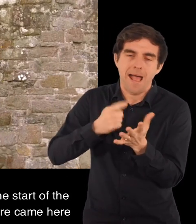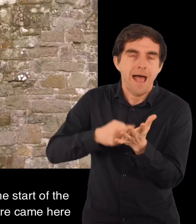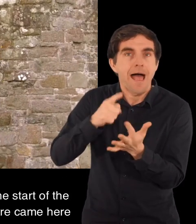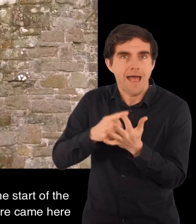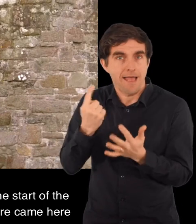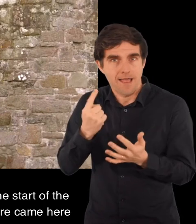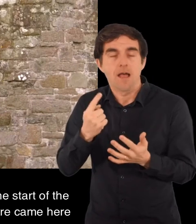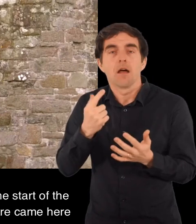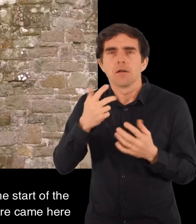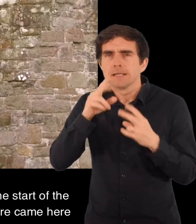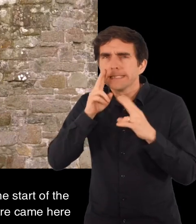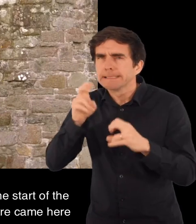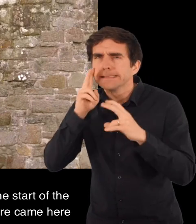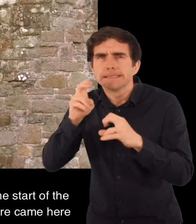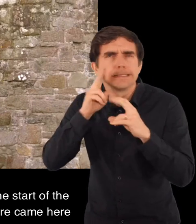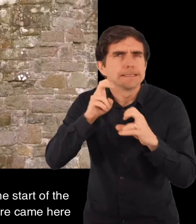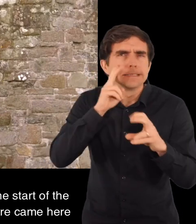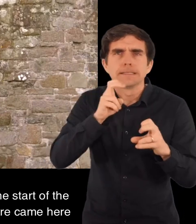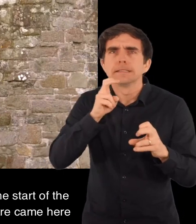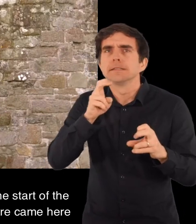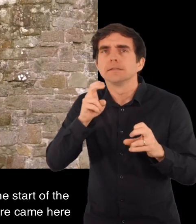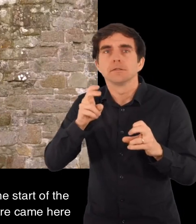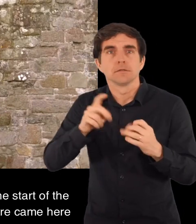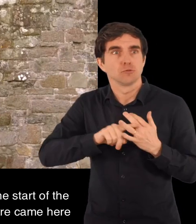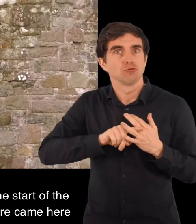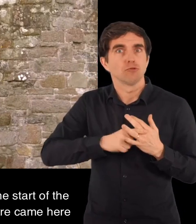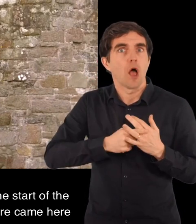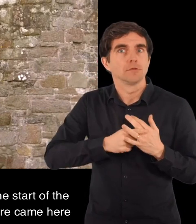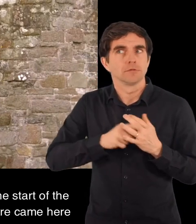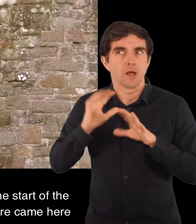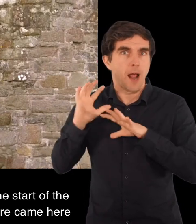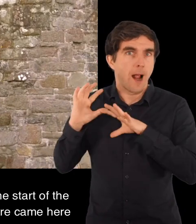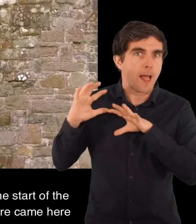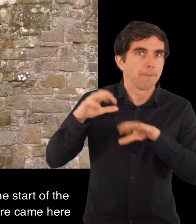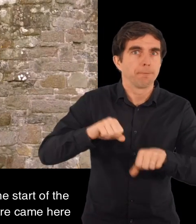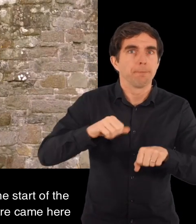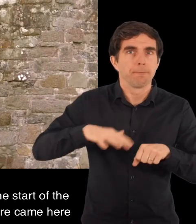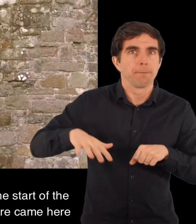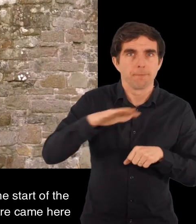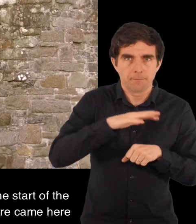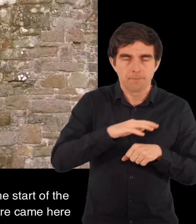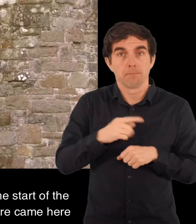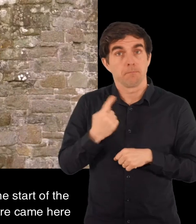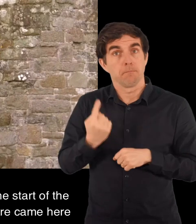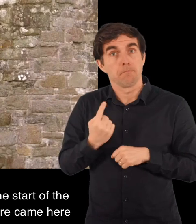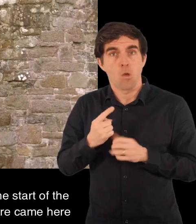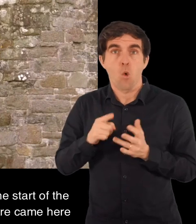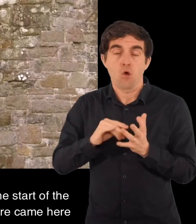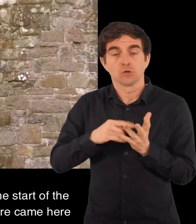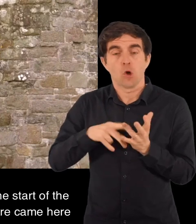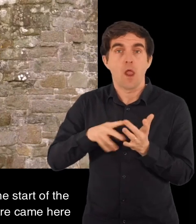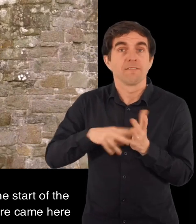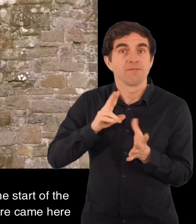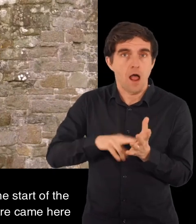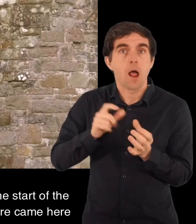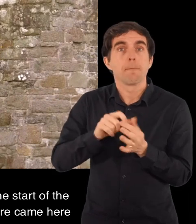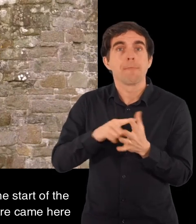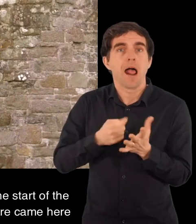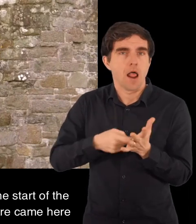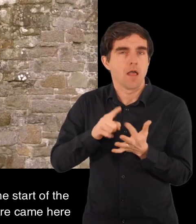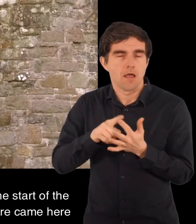Beare was doing his survey after the start of the Plantation of Ulster, O Sullivan Beare came here